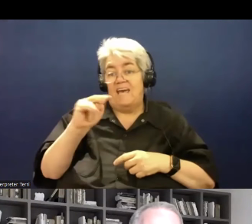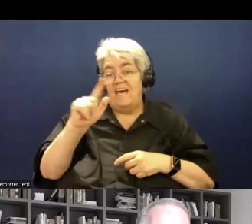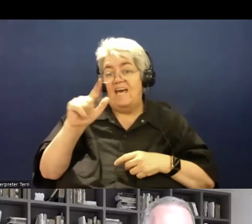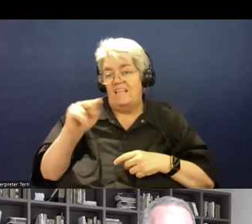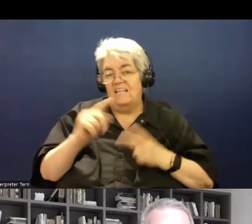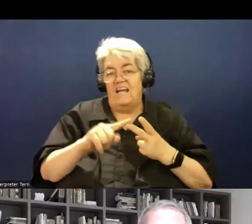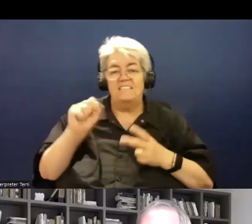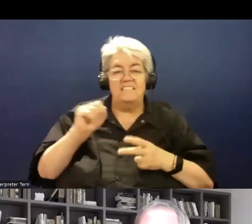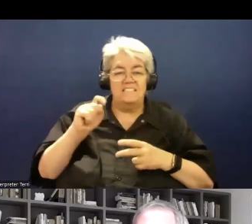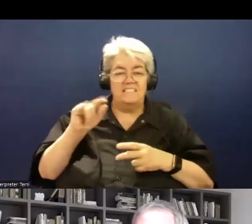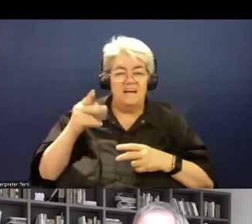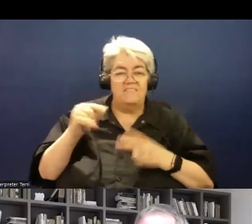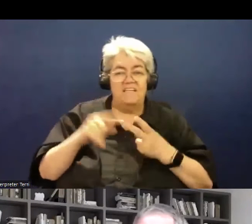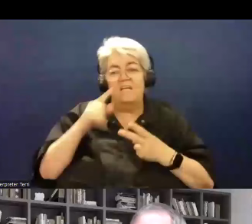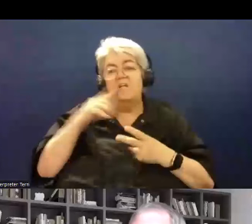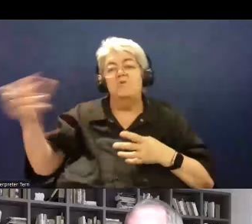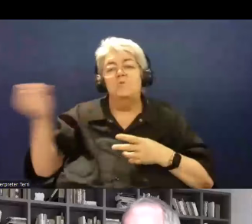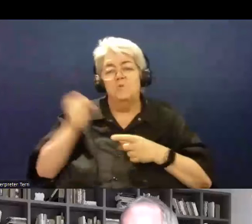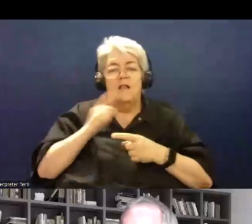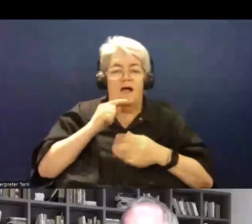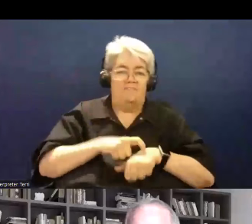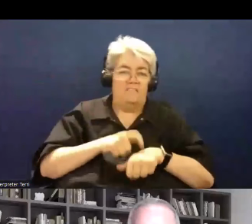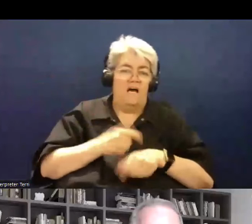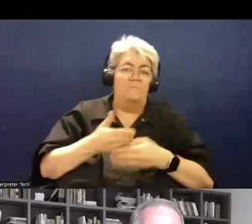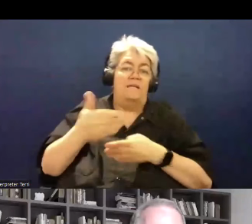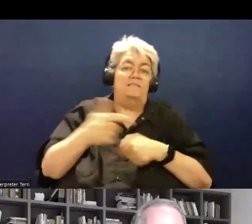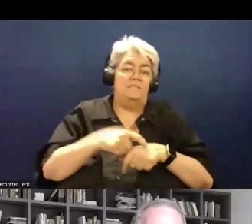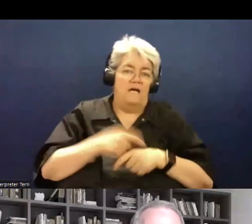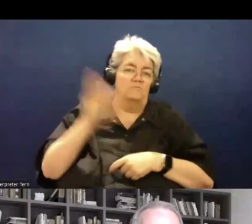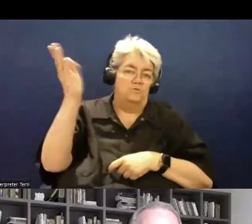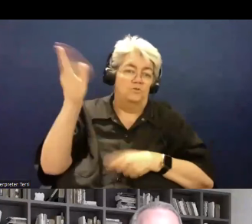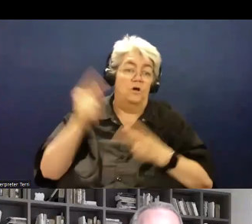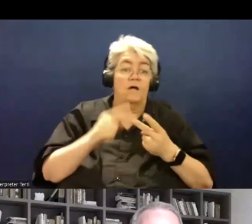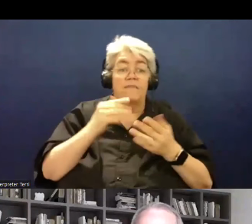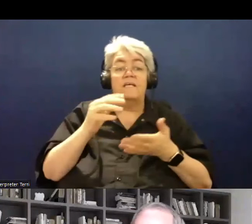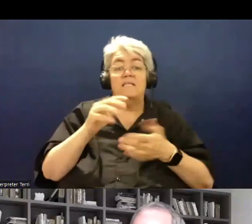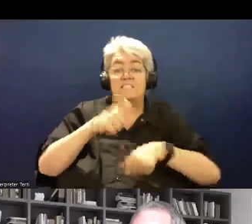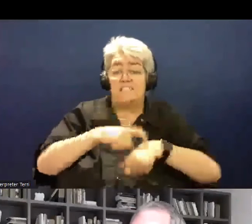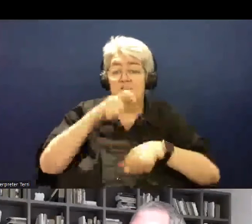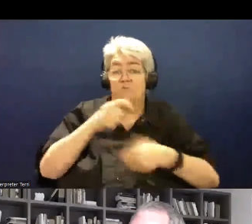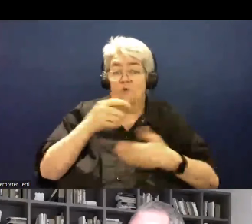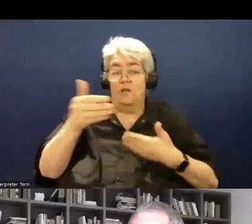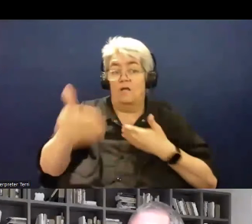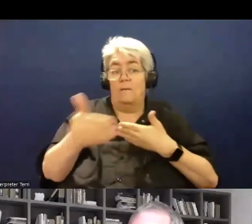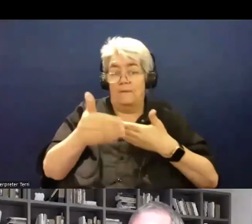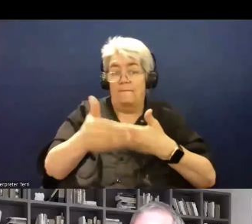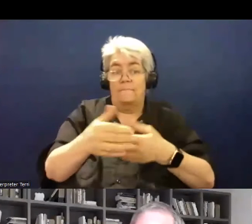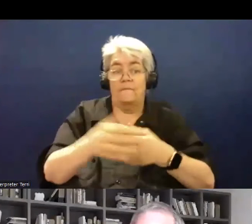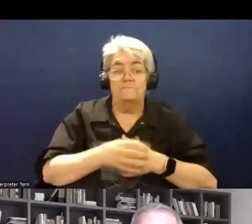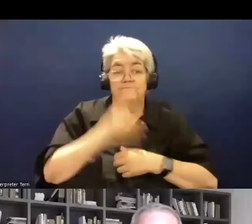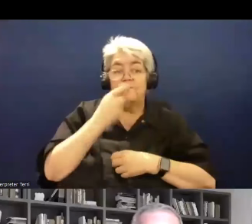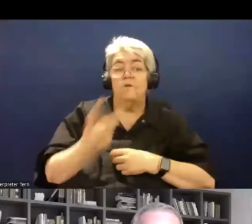GET YOU IN NEXT TIME. THE SCHEDULE COMING UP I WOULD LIKE TO HIGHLIGHT TWO UPCOMING PRESENTATIONS.